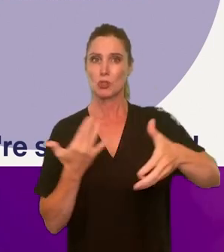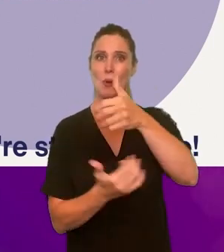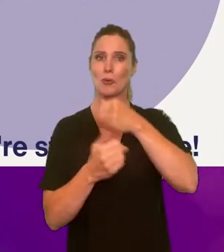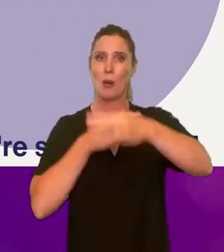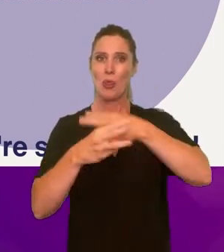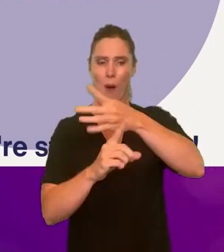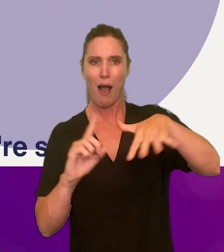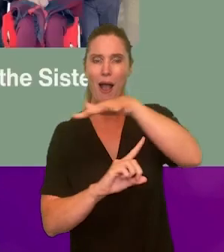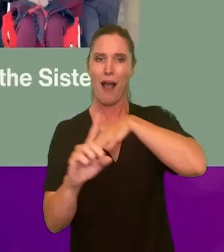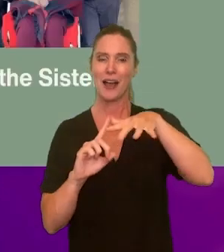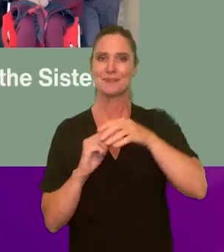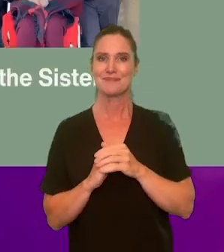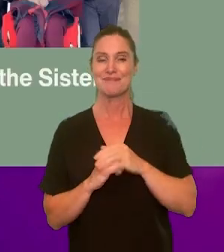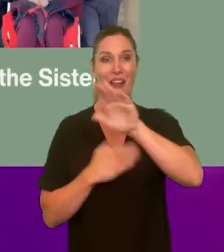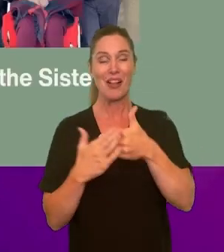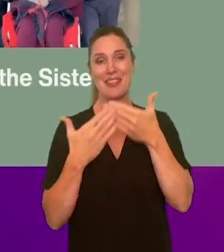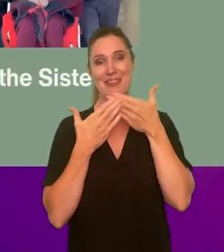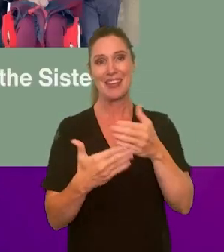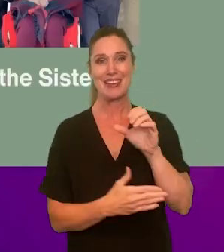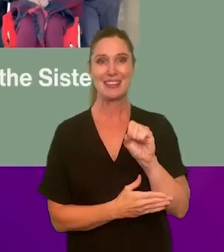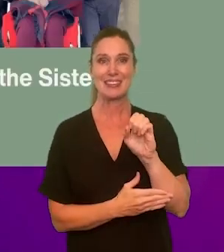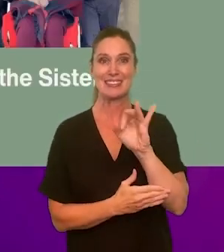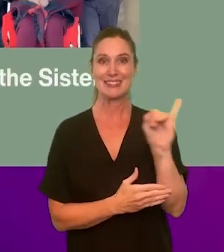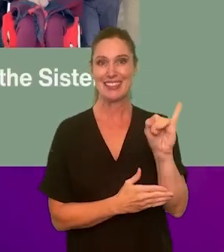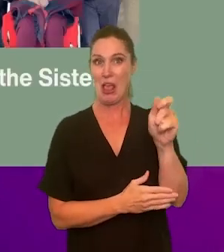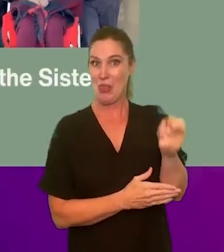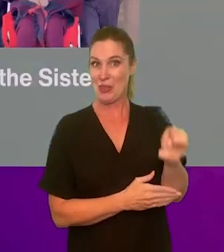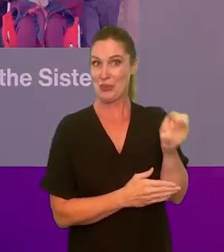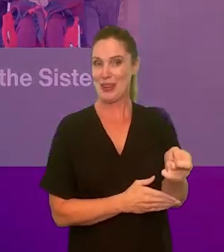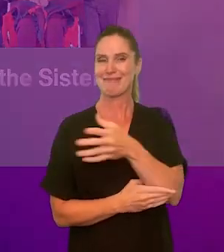And all this thanks to Sofii, the switch and the sister.